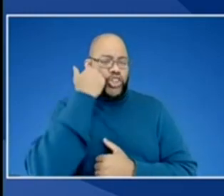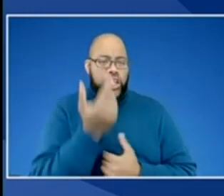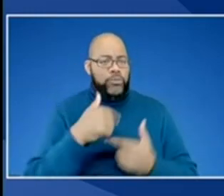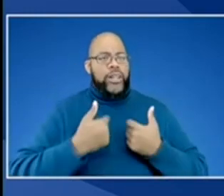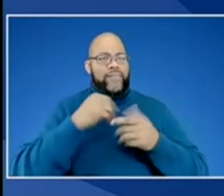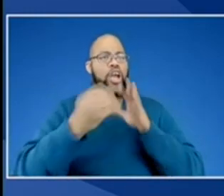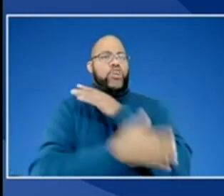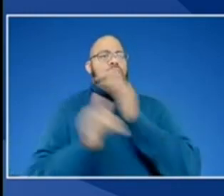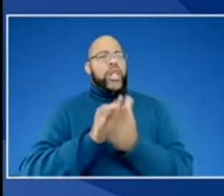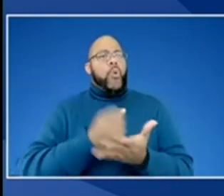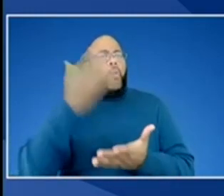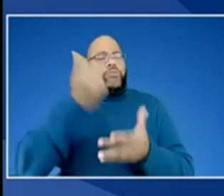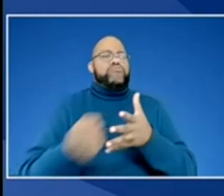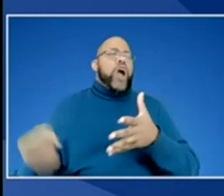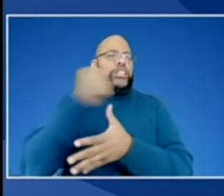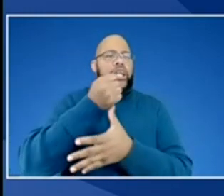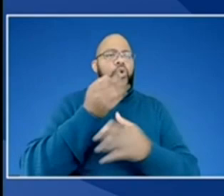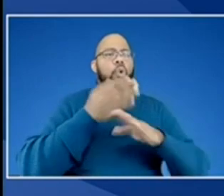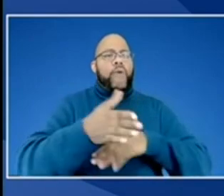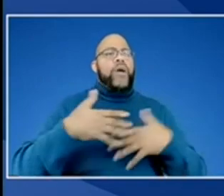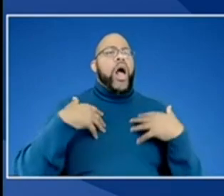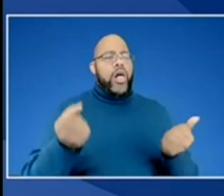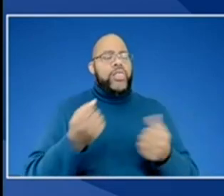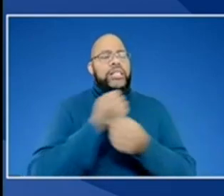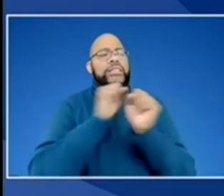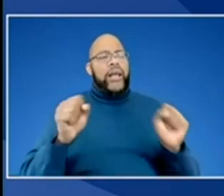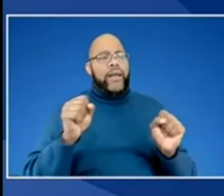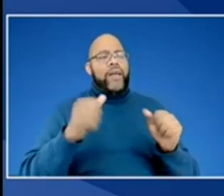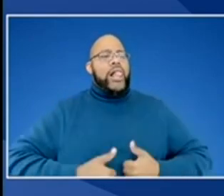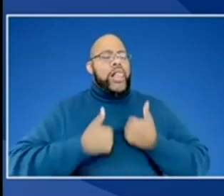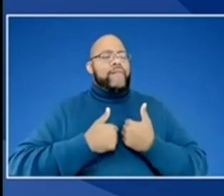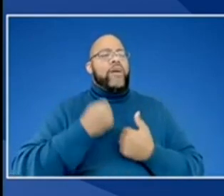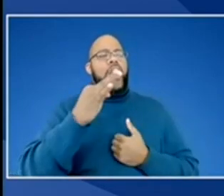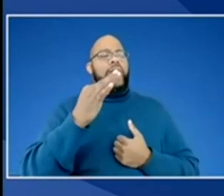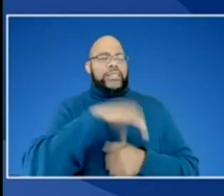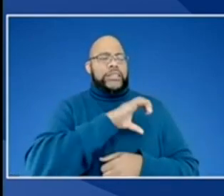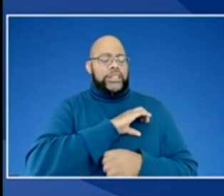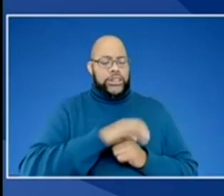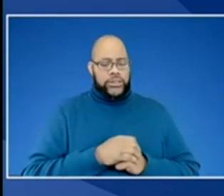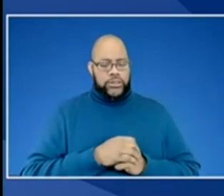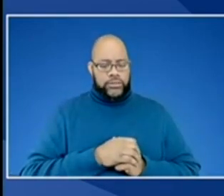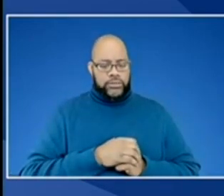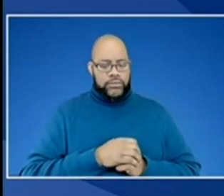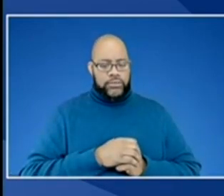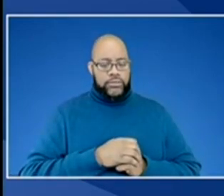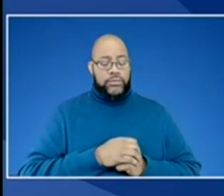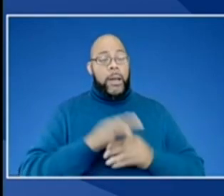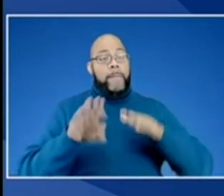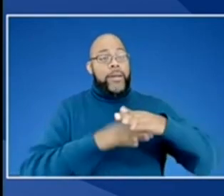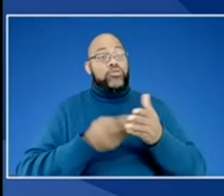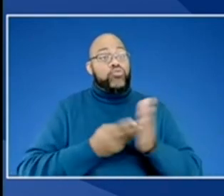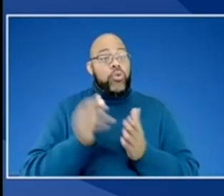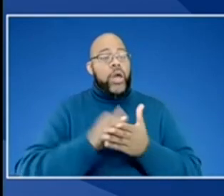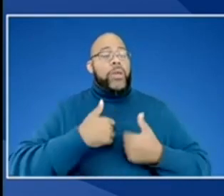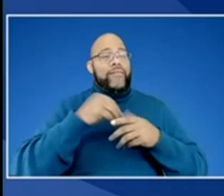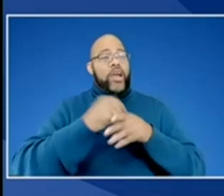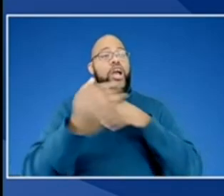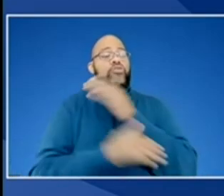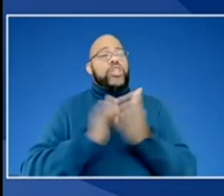wealth is prioritized over the health, safety and livelihoods of its citizens. The fundamental truth is that we live in a country where good people like me have to